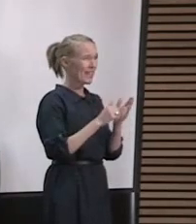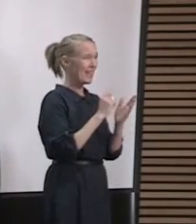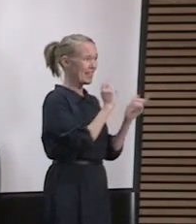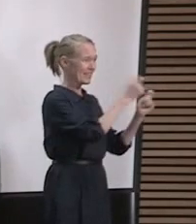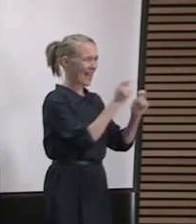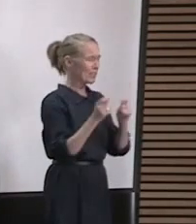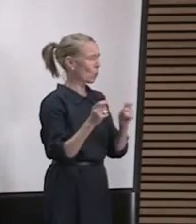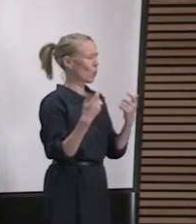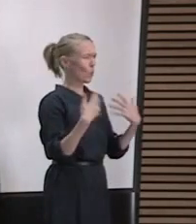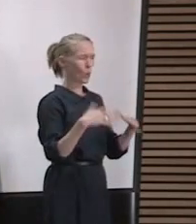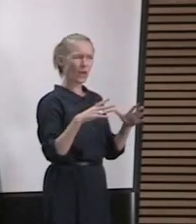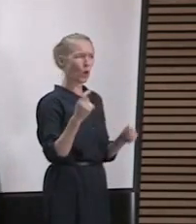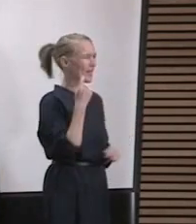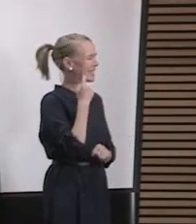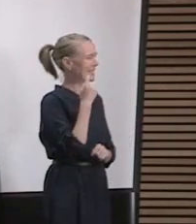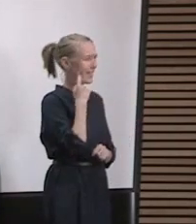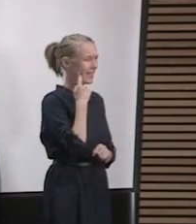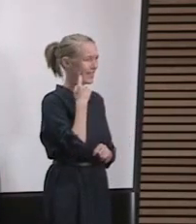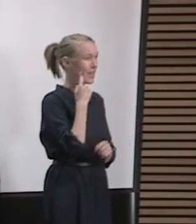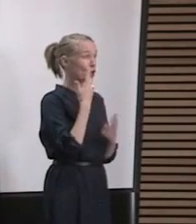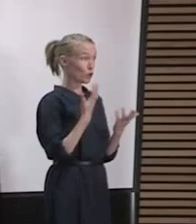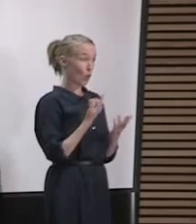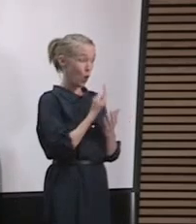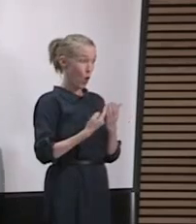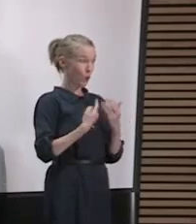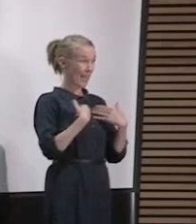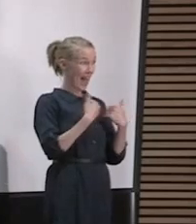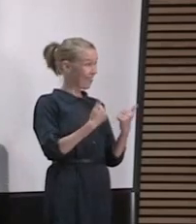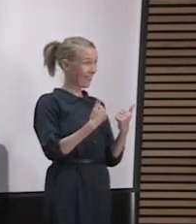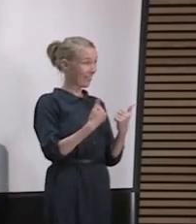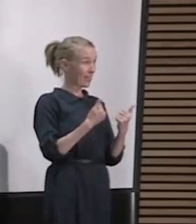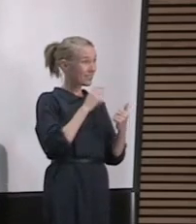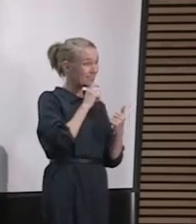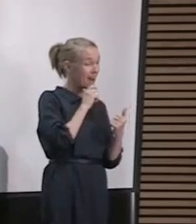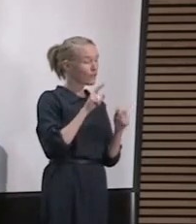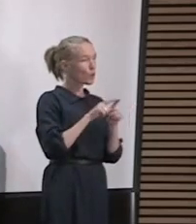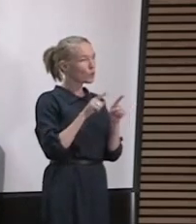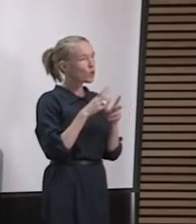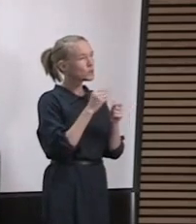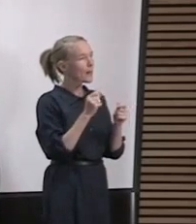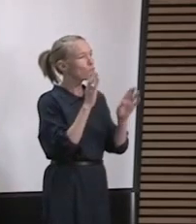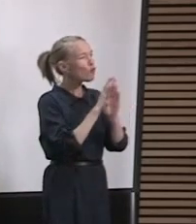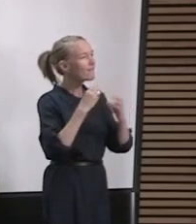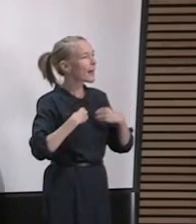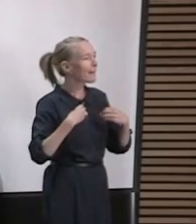airports, maritime airports and settings right across the country is logistically complex. I've said that a number of times and it